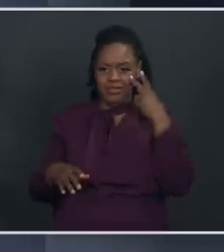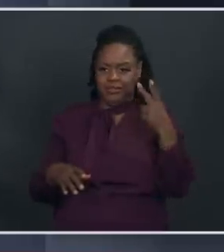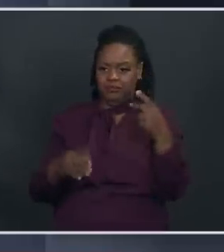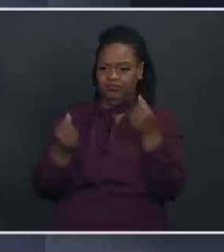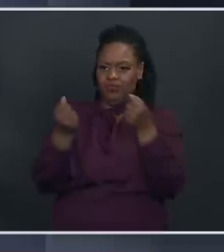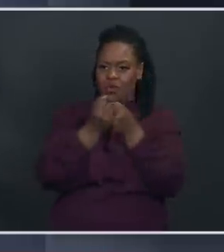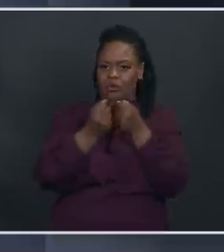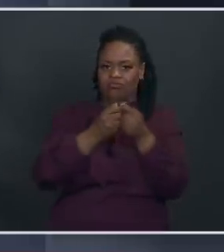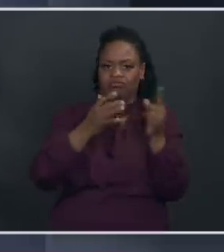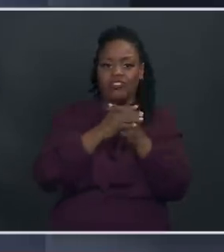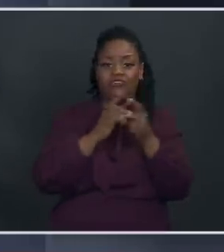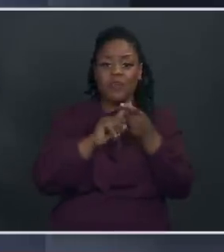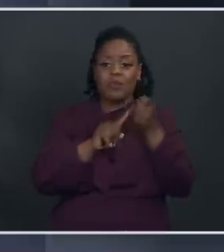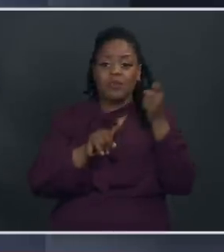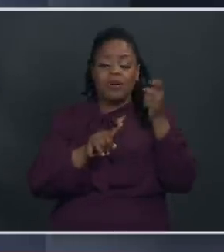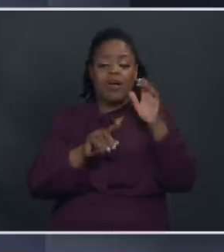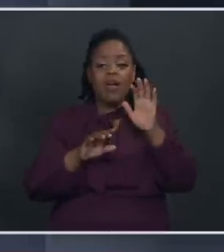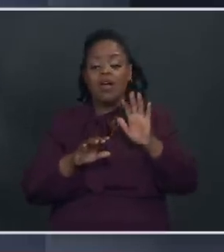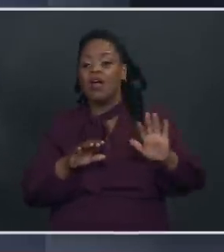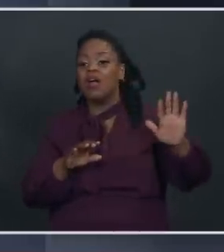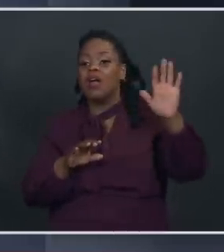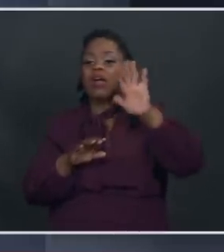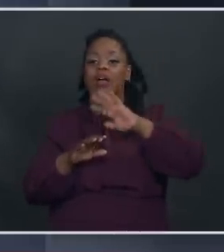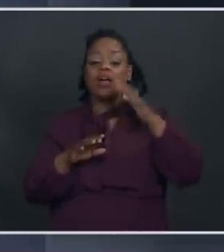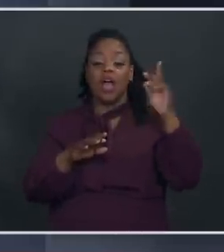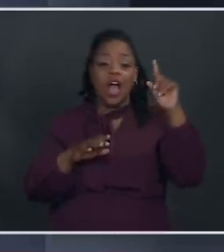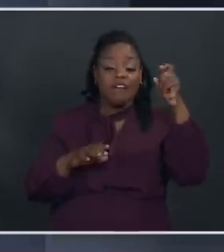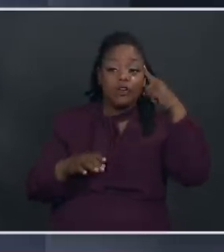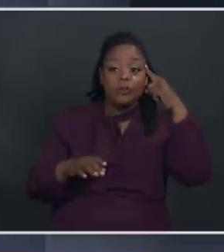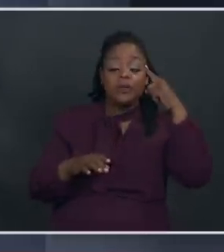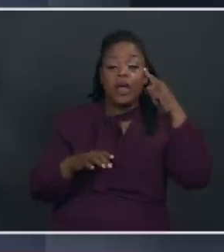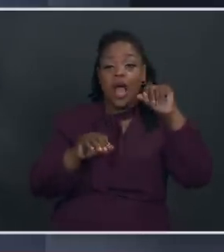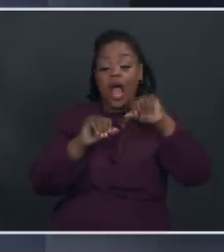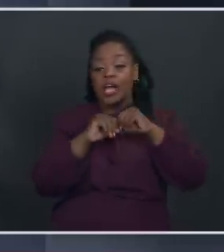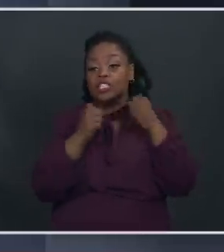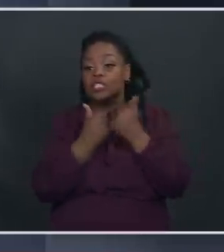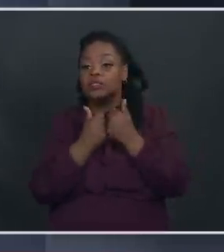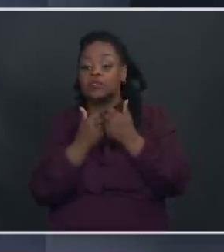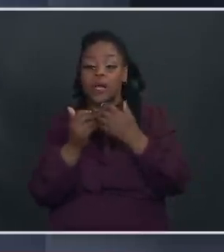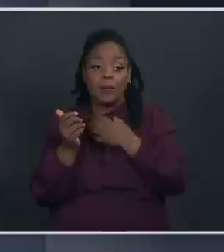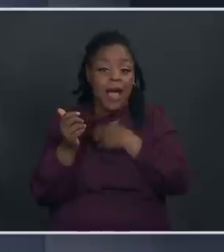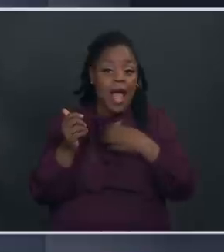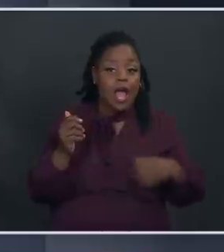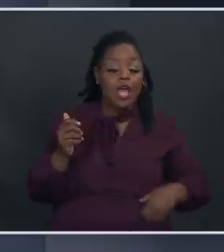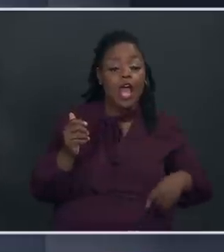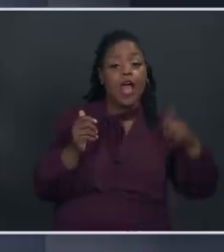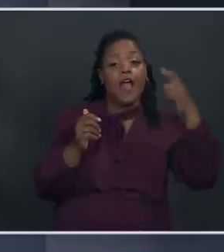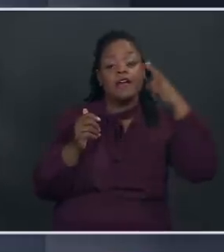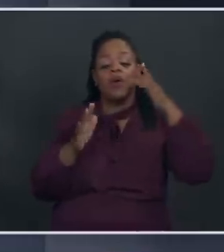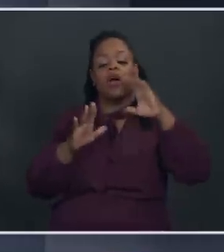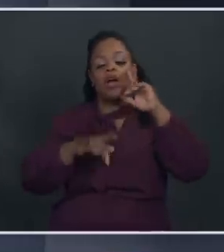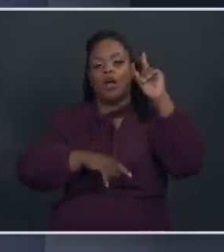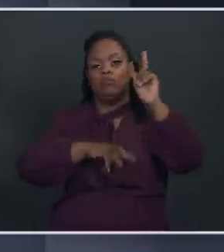to Senator Sanders and organized labor, to hundreds of mayors and local public health officials. The President and Vice President are engaged